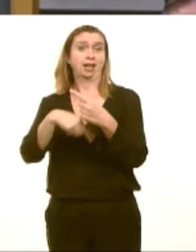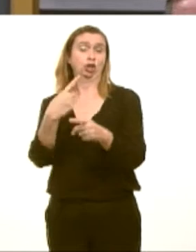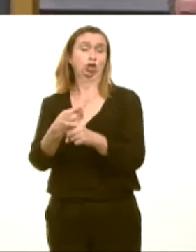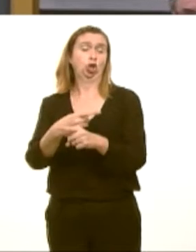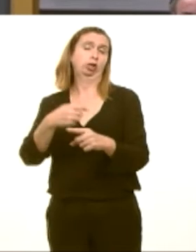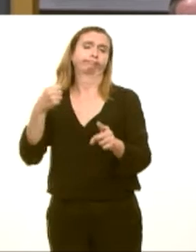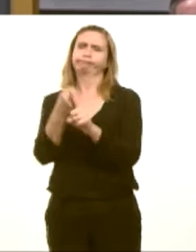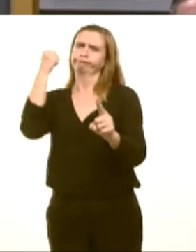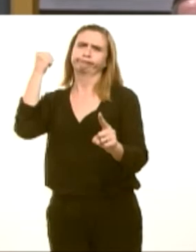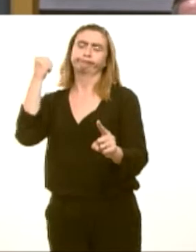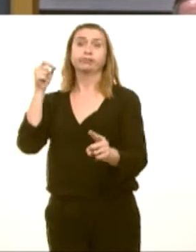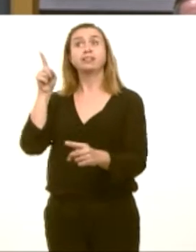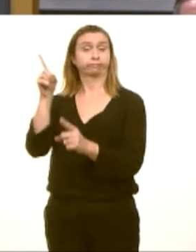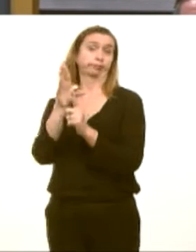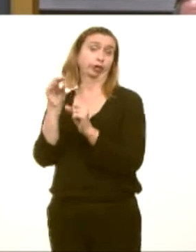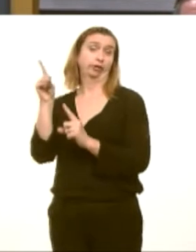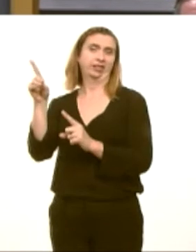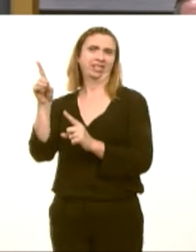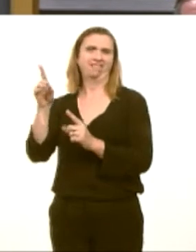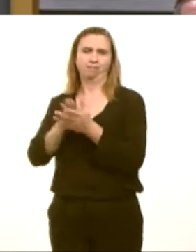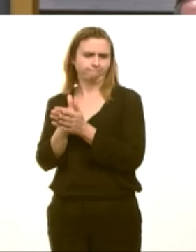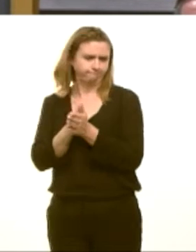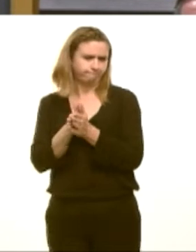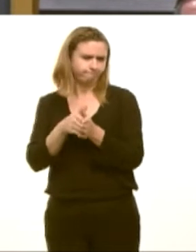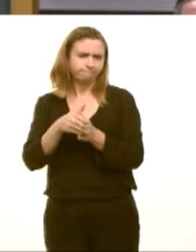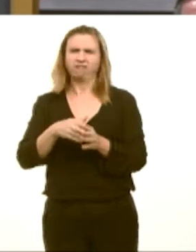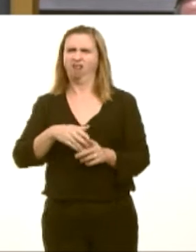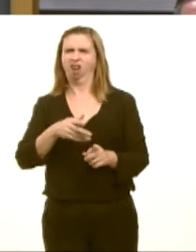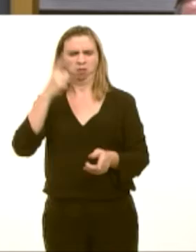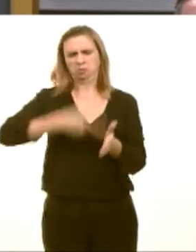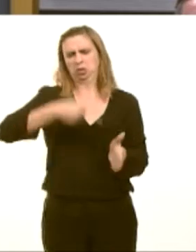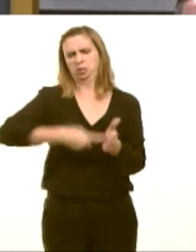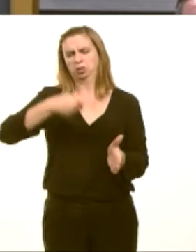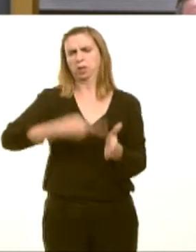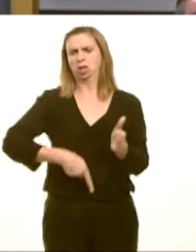Itís another example of the Tories targeting the low-paid, hard-working people of this country.